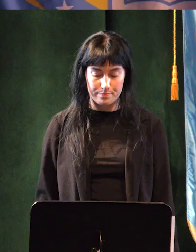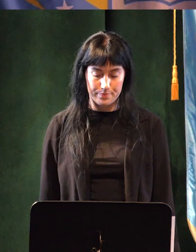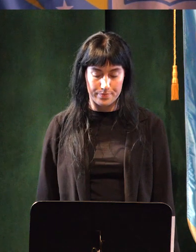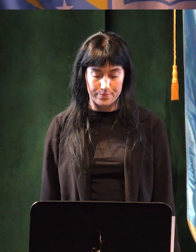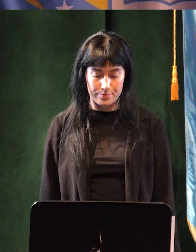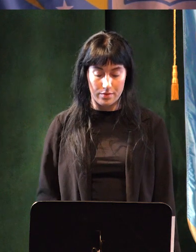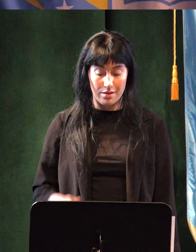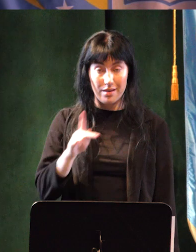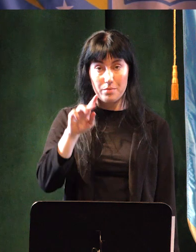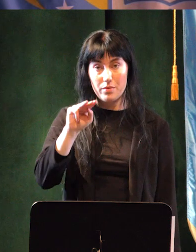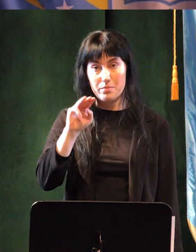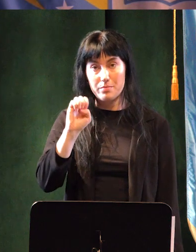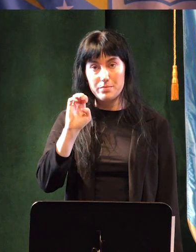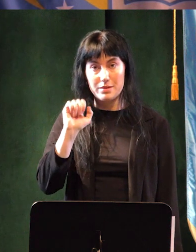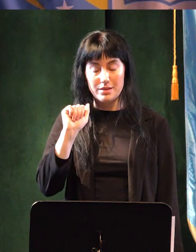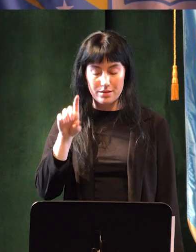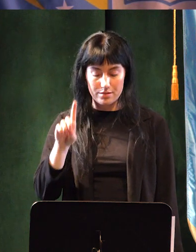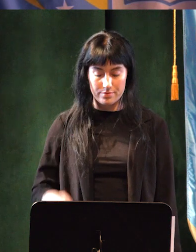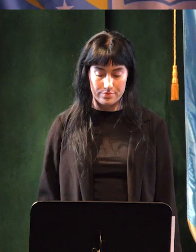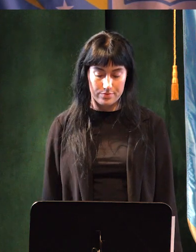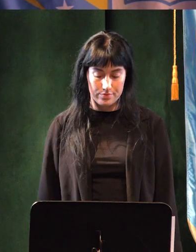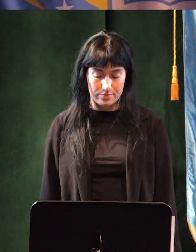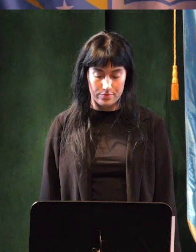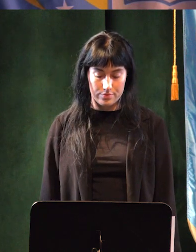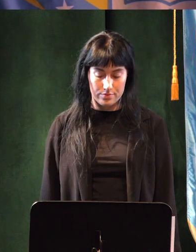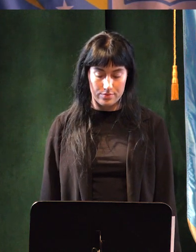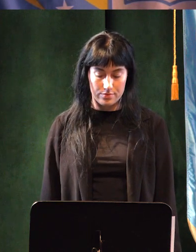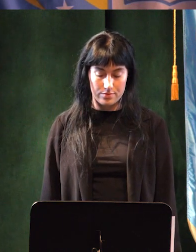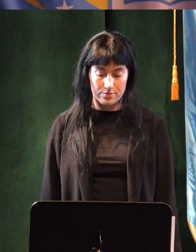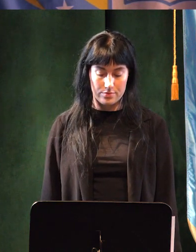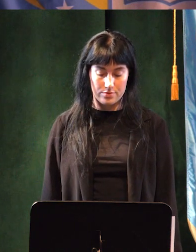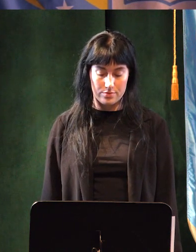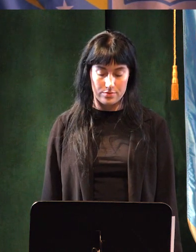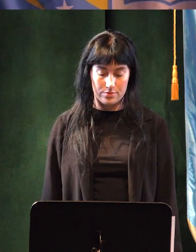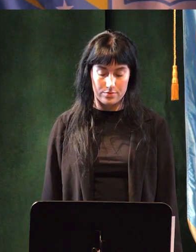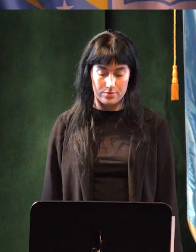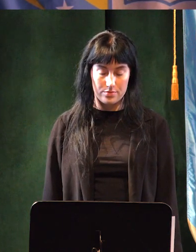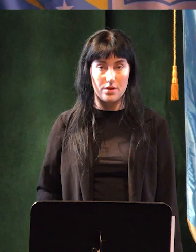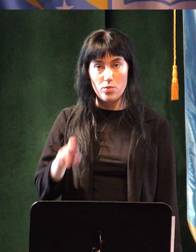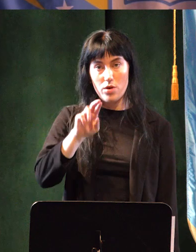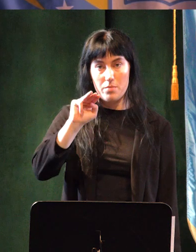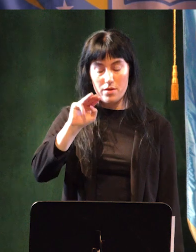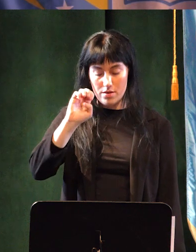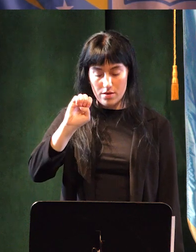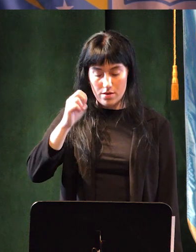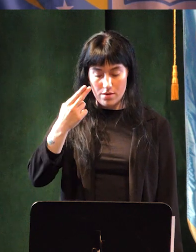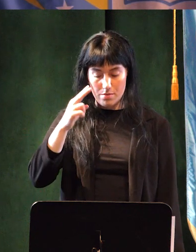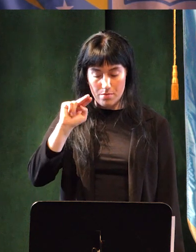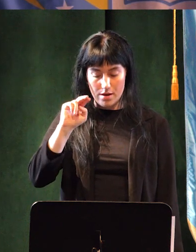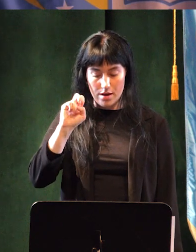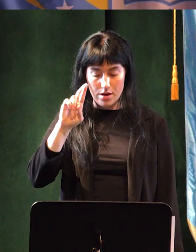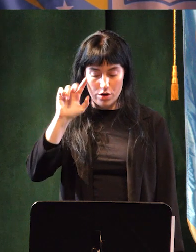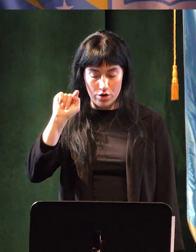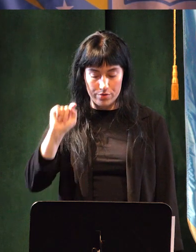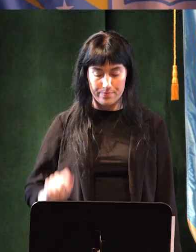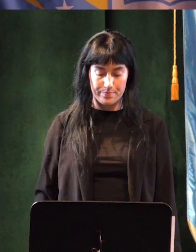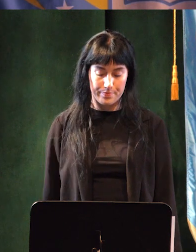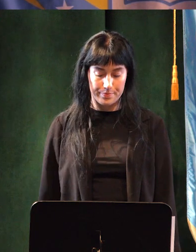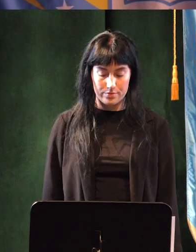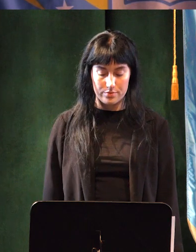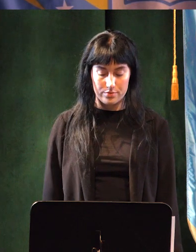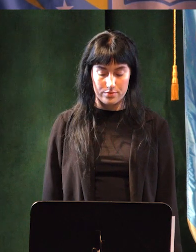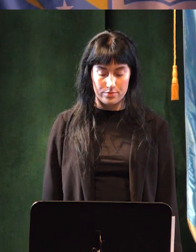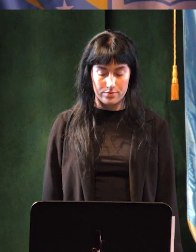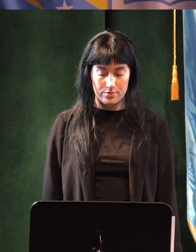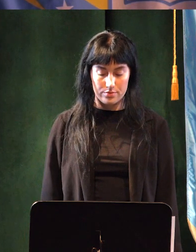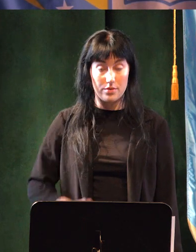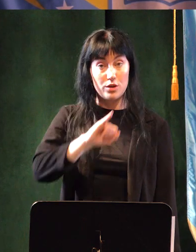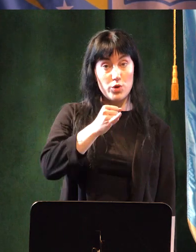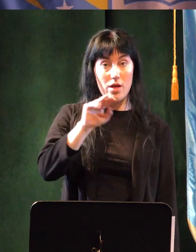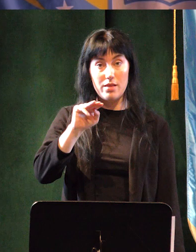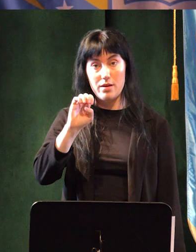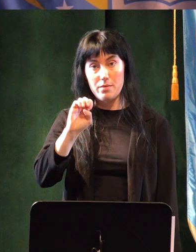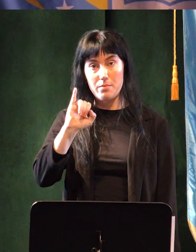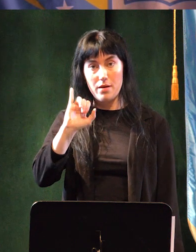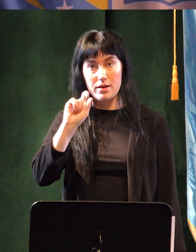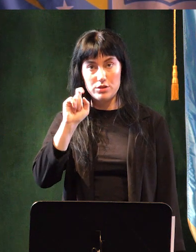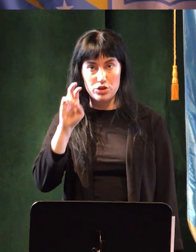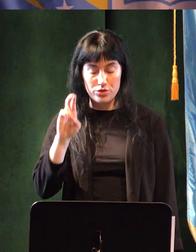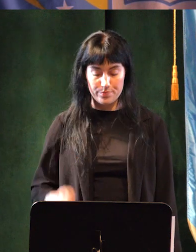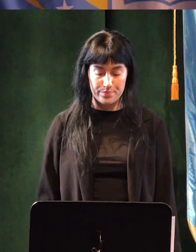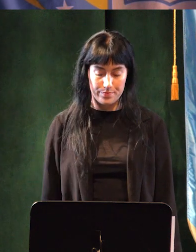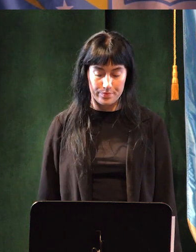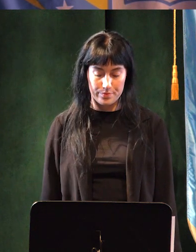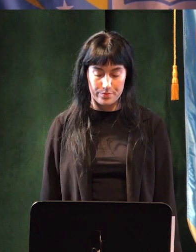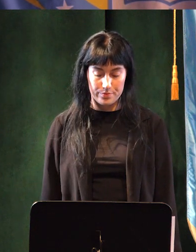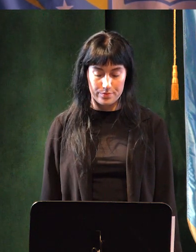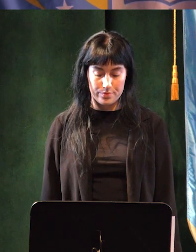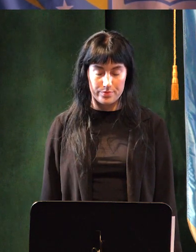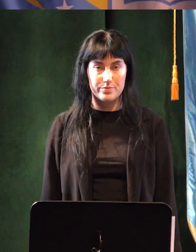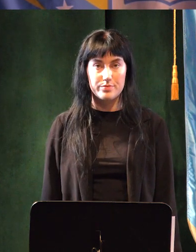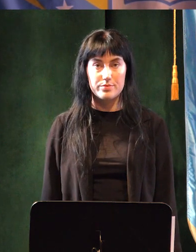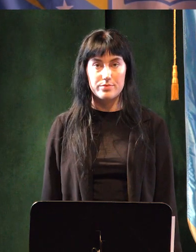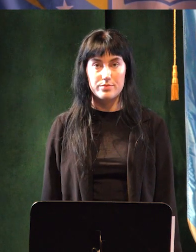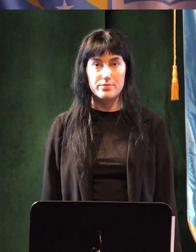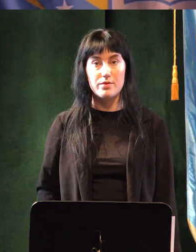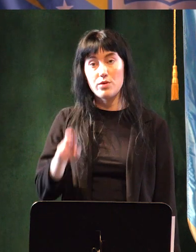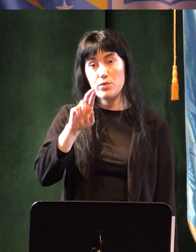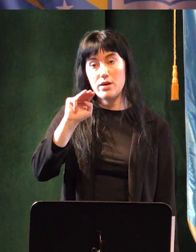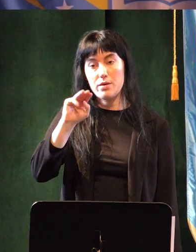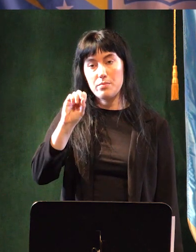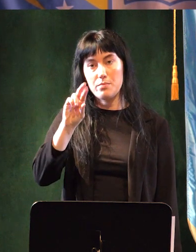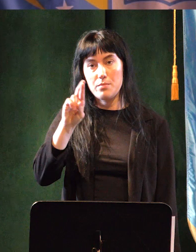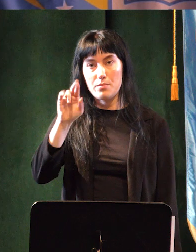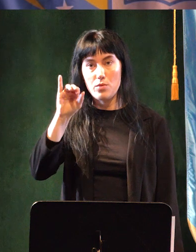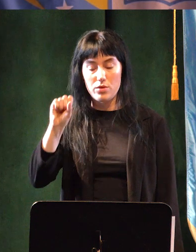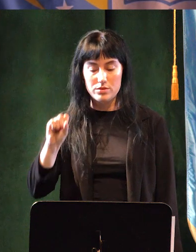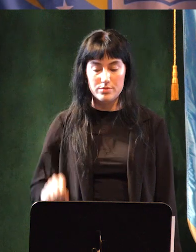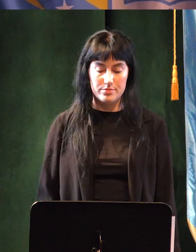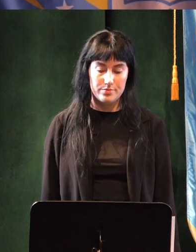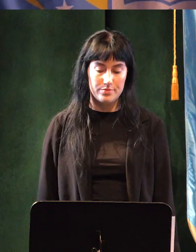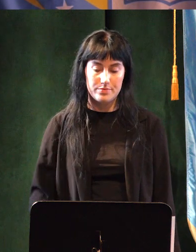Kimberly Meade Robin Maynard Joelle Meister Renee Morris